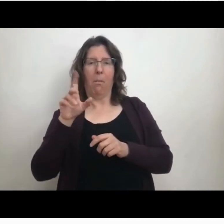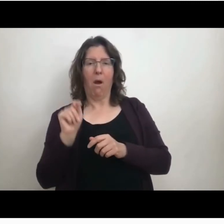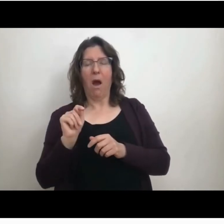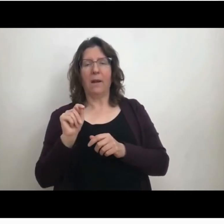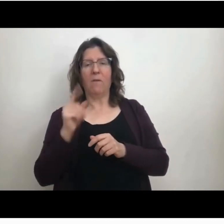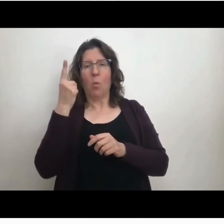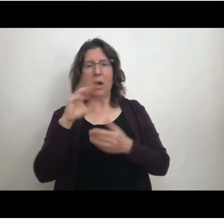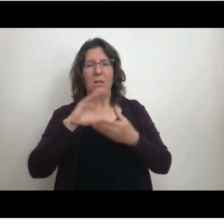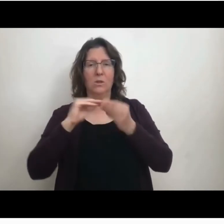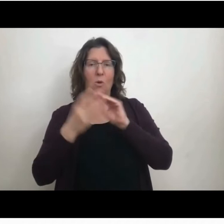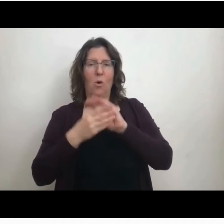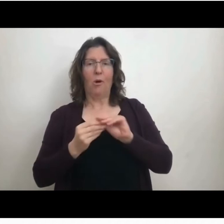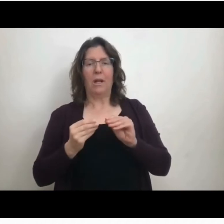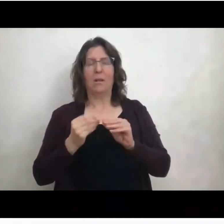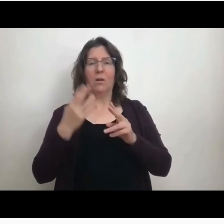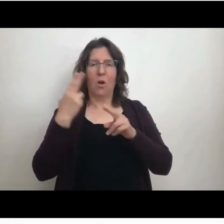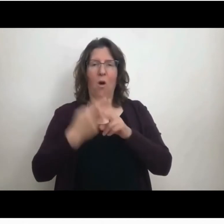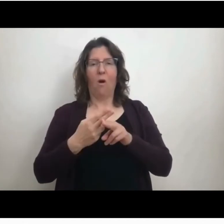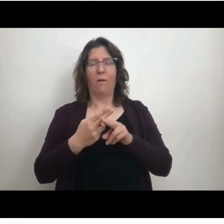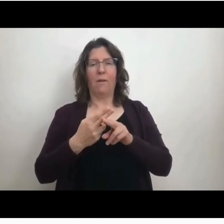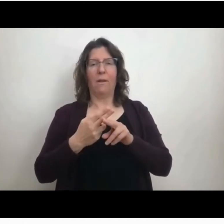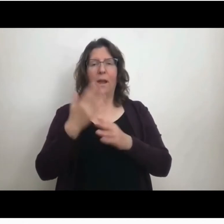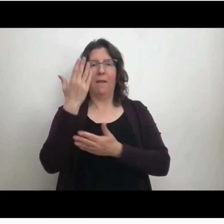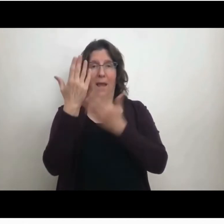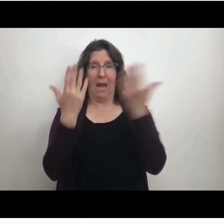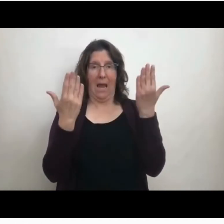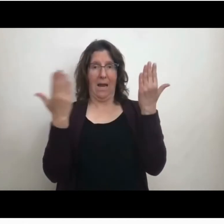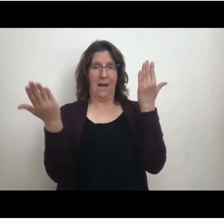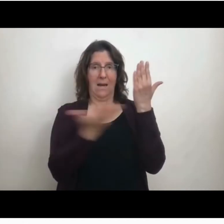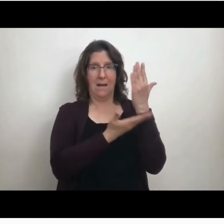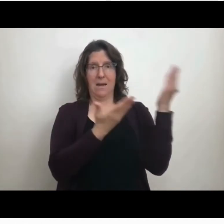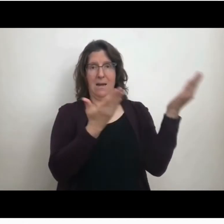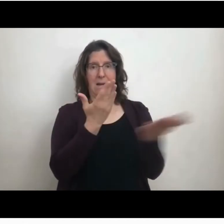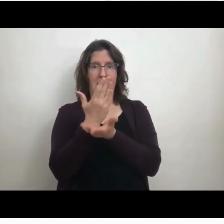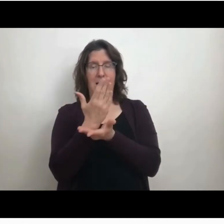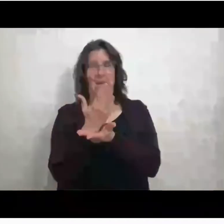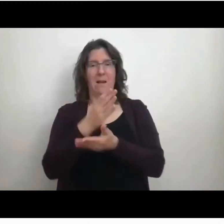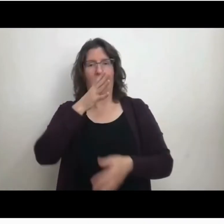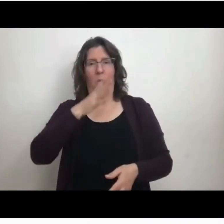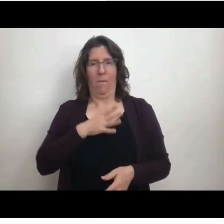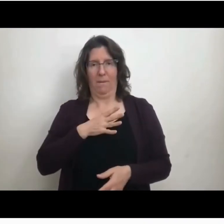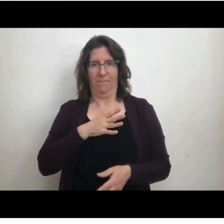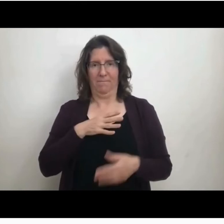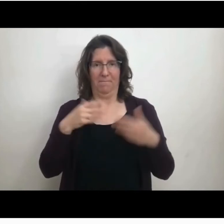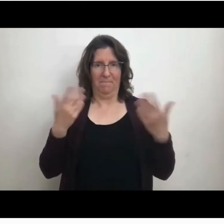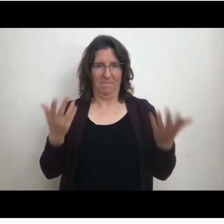We illustrated the plot of the story called the "Handless Maiden."